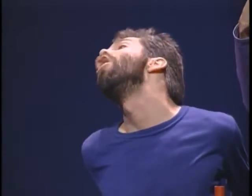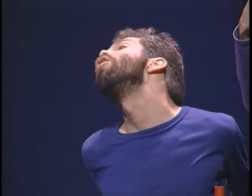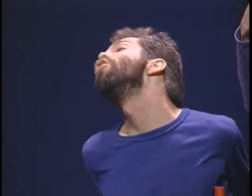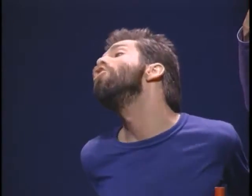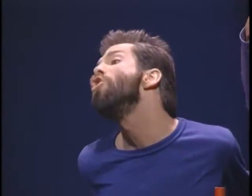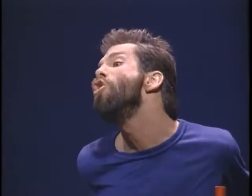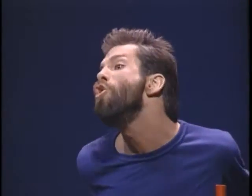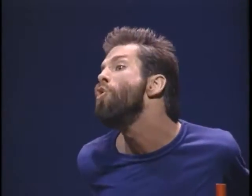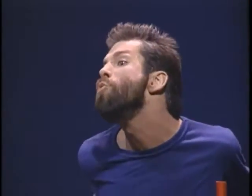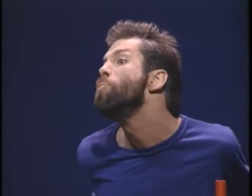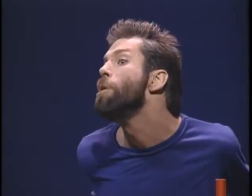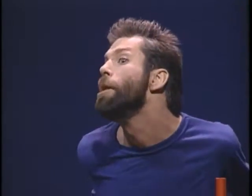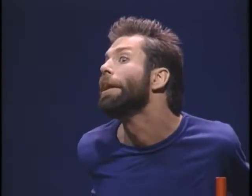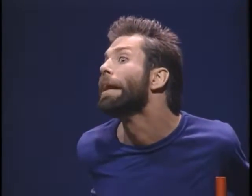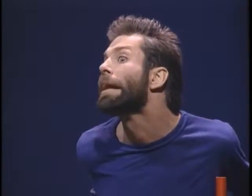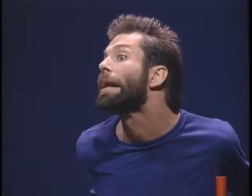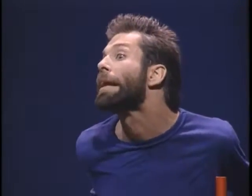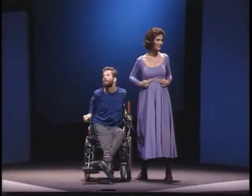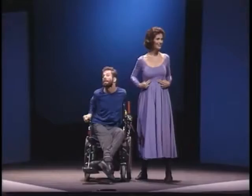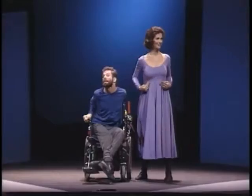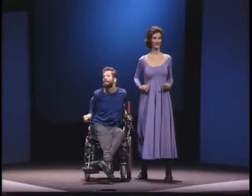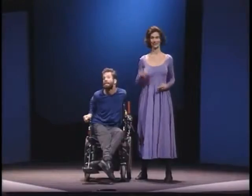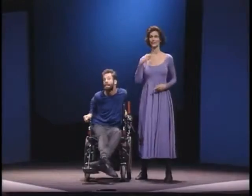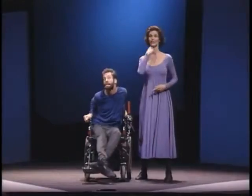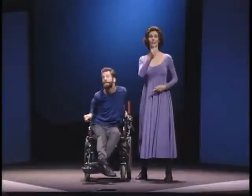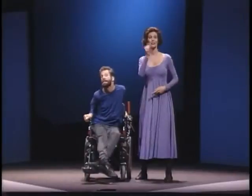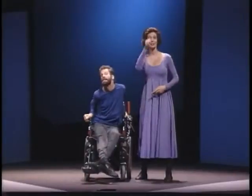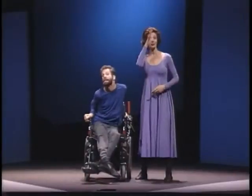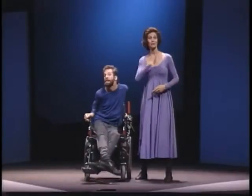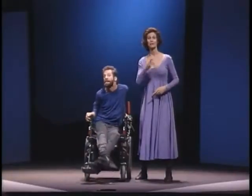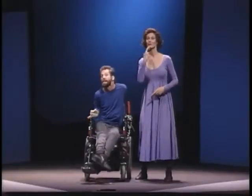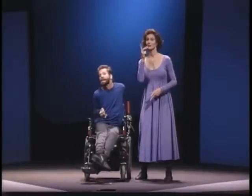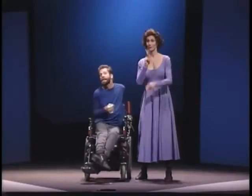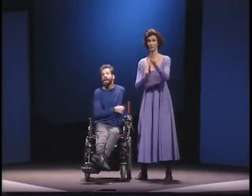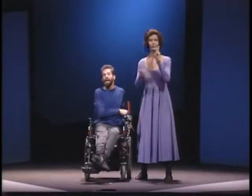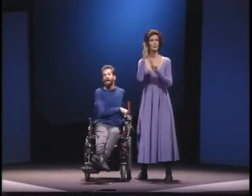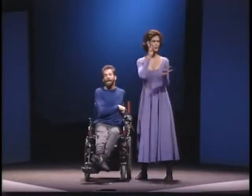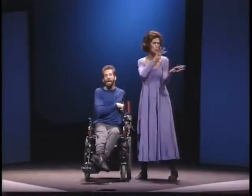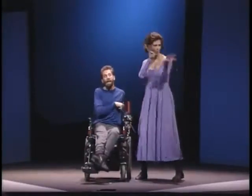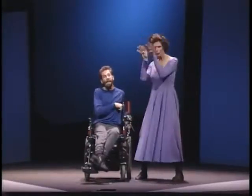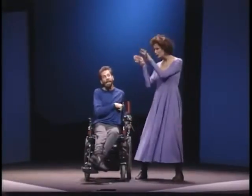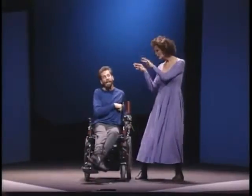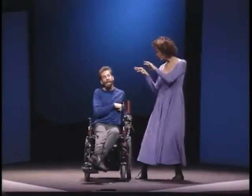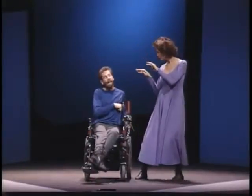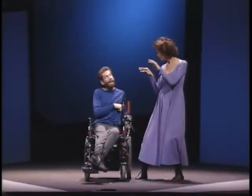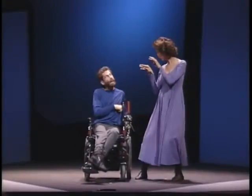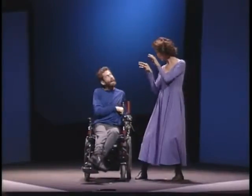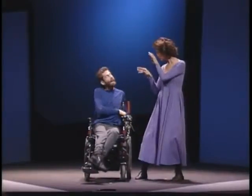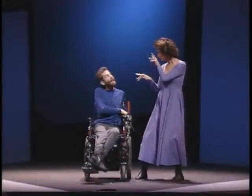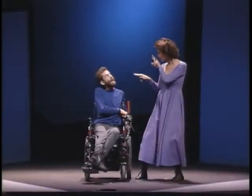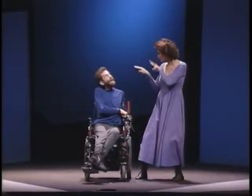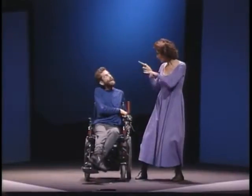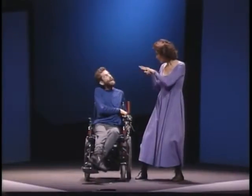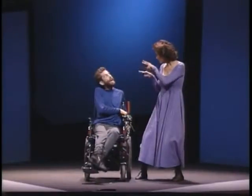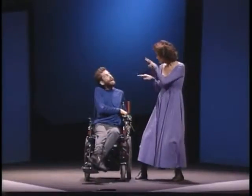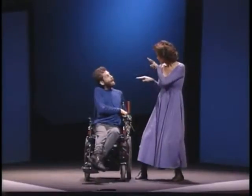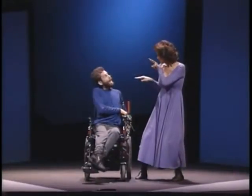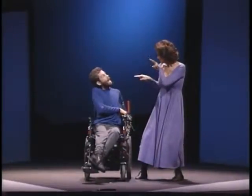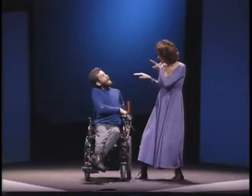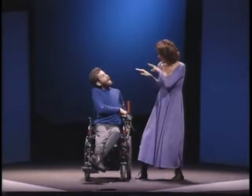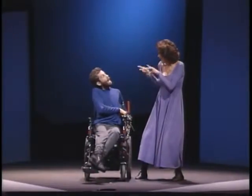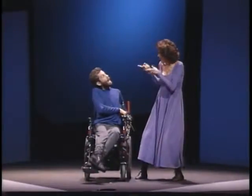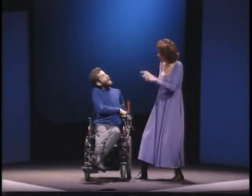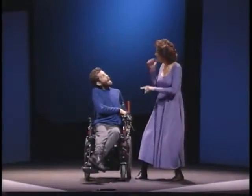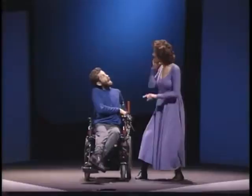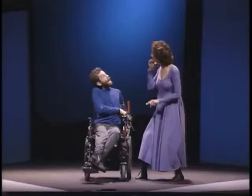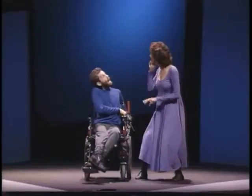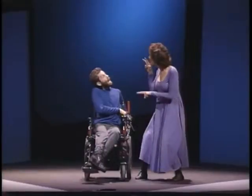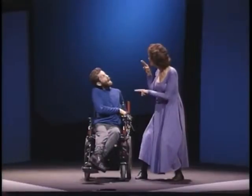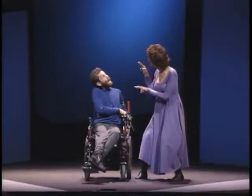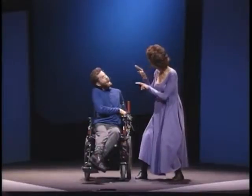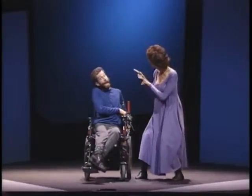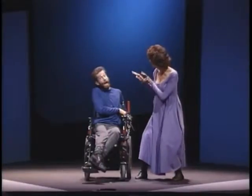mm people are watching me they're watching me all the time they're